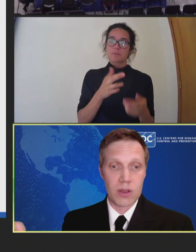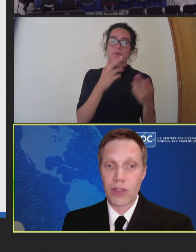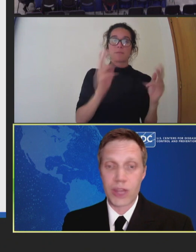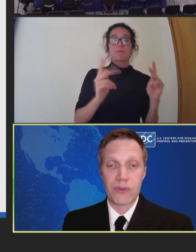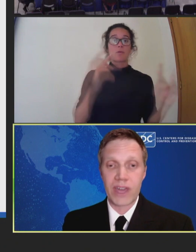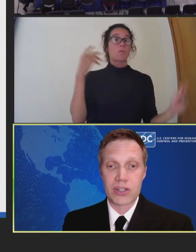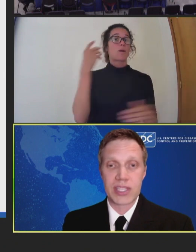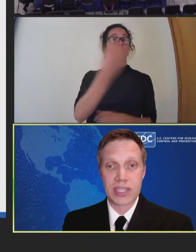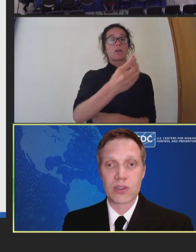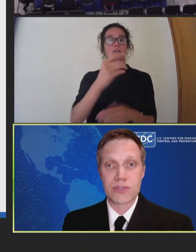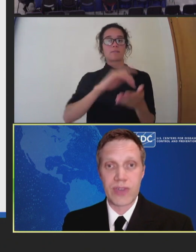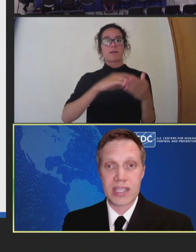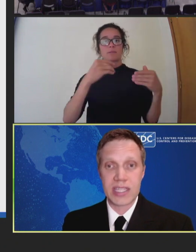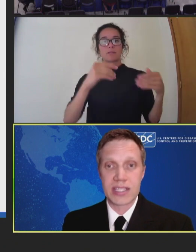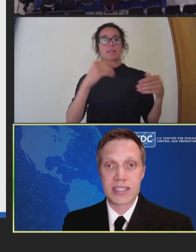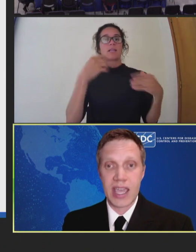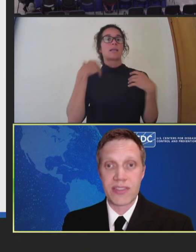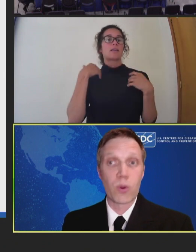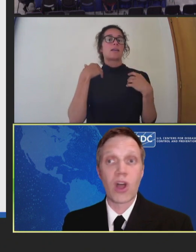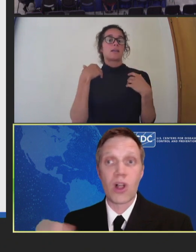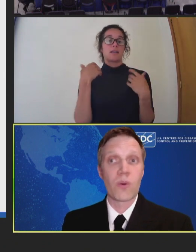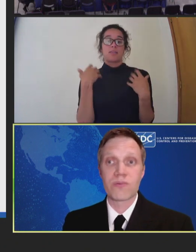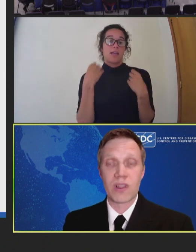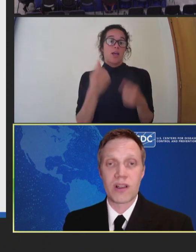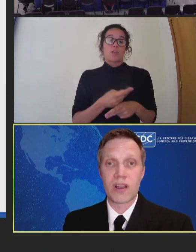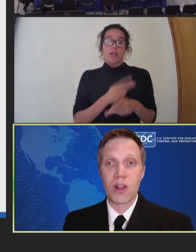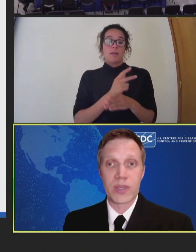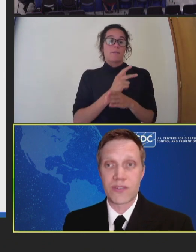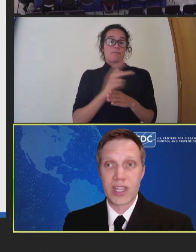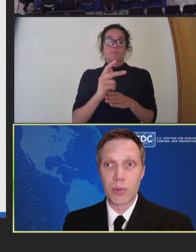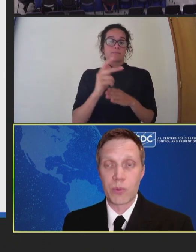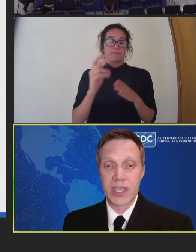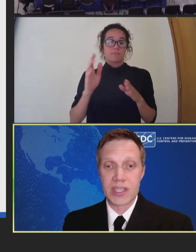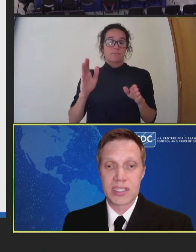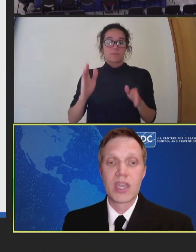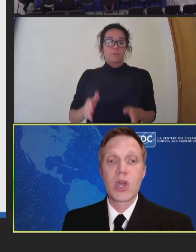healthcare providers to get those vaccines. And they weren't always available because